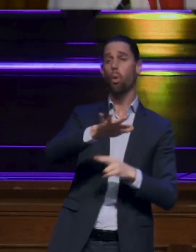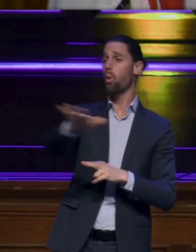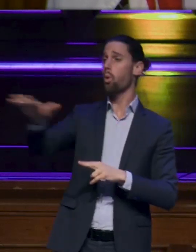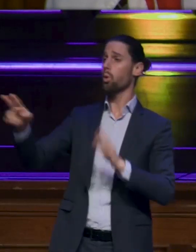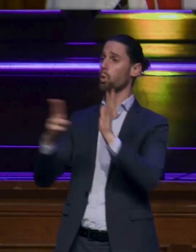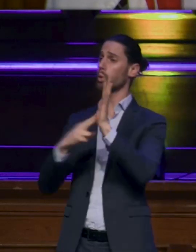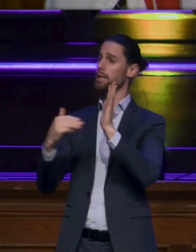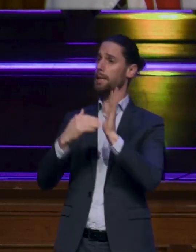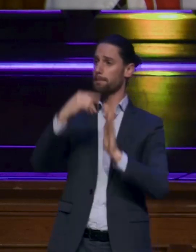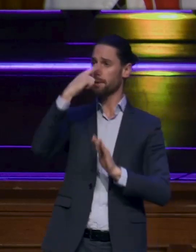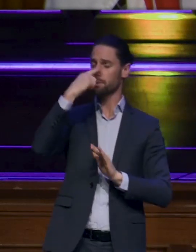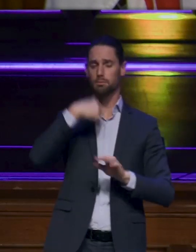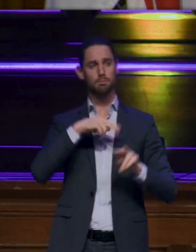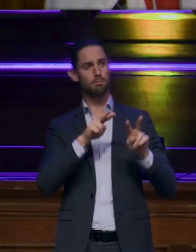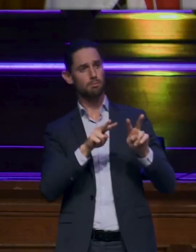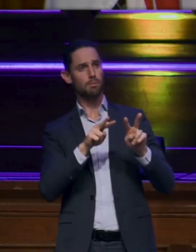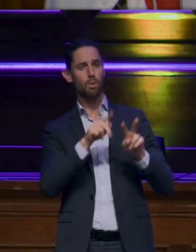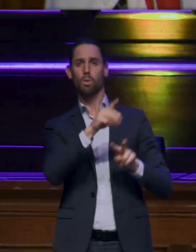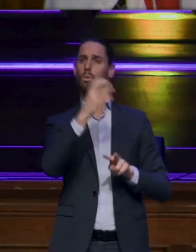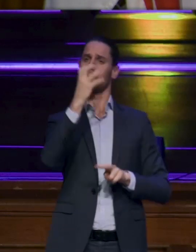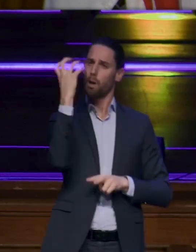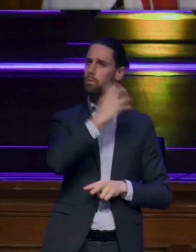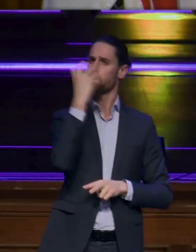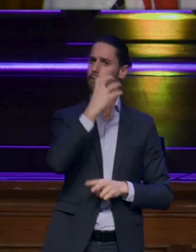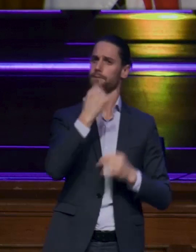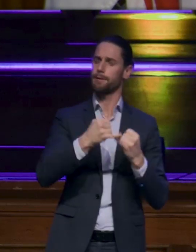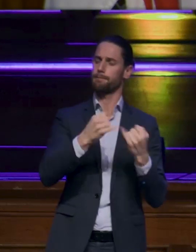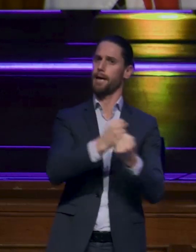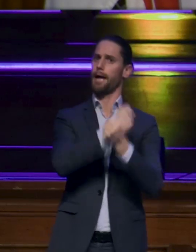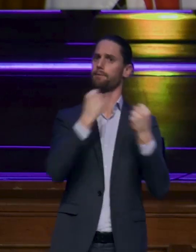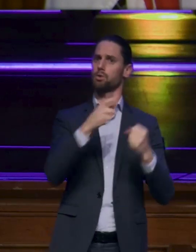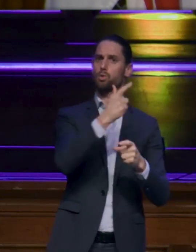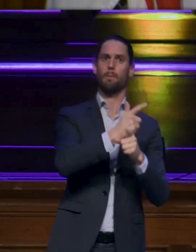to me was the most extraordinary thing so if I consider that environment and